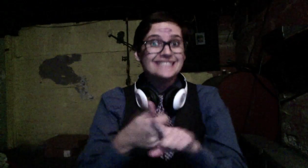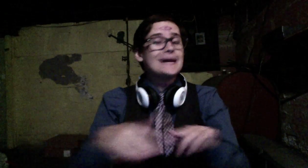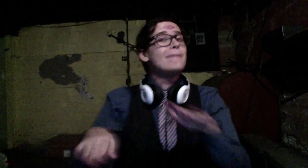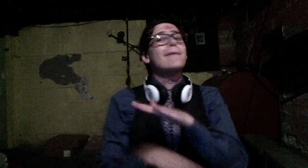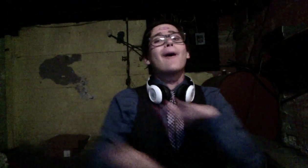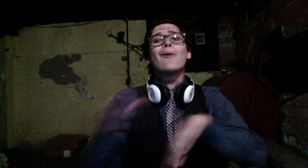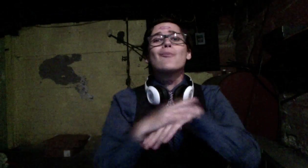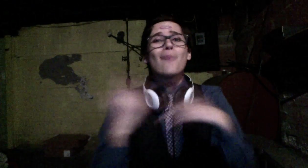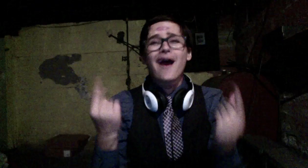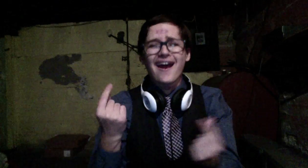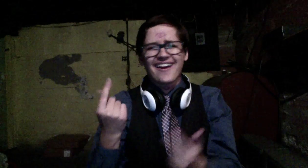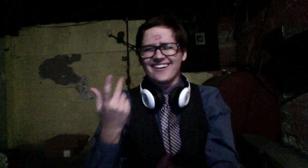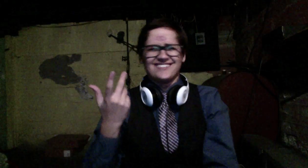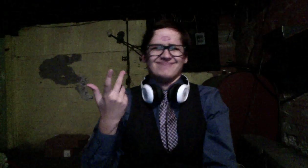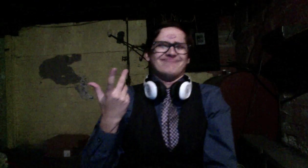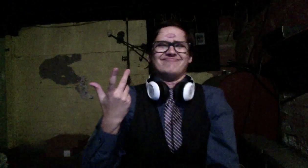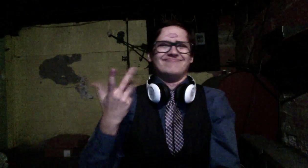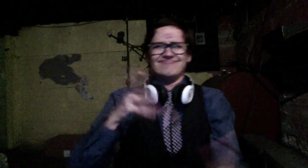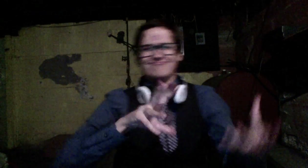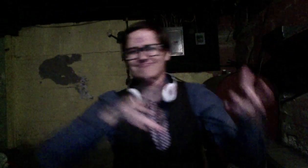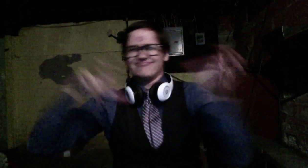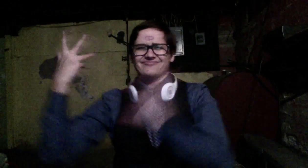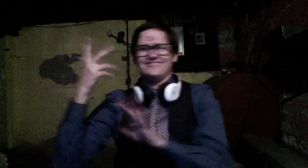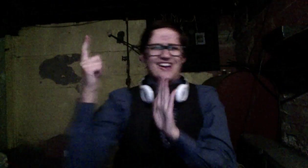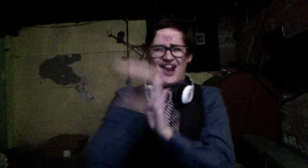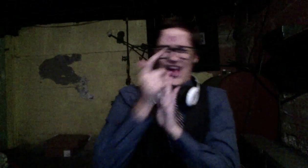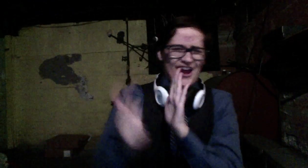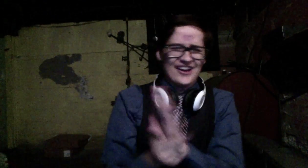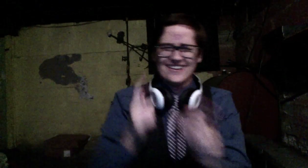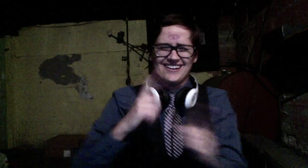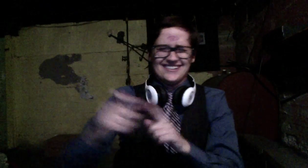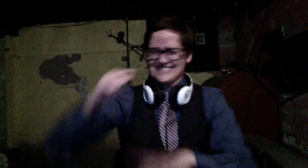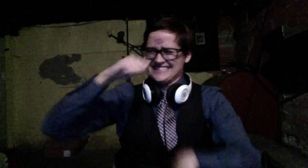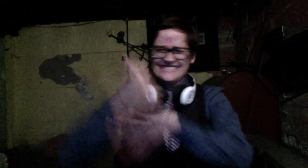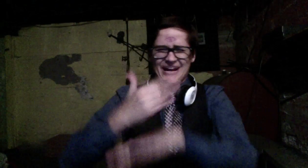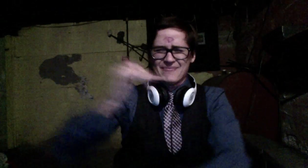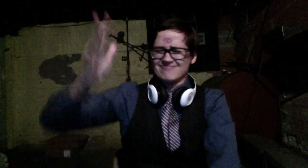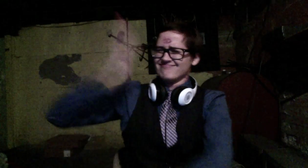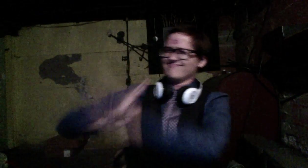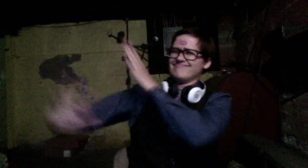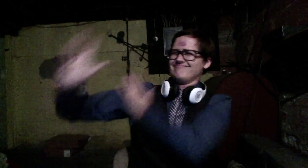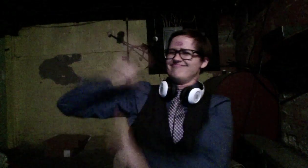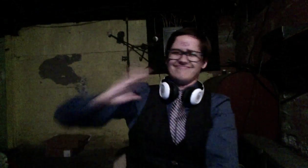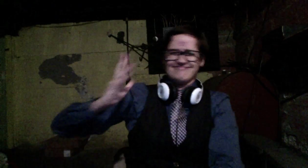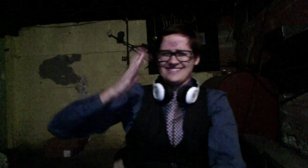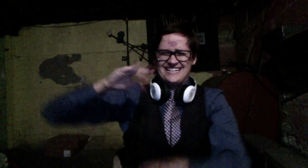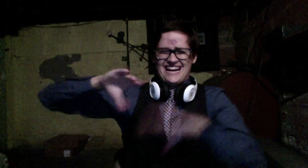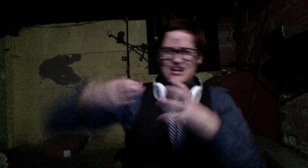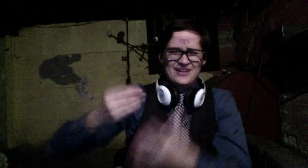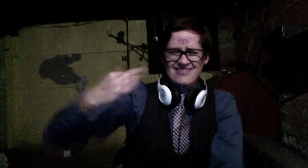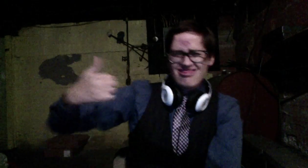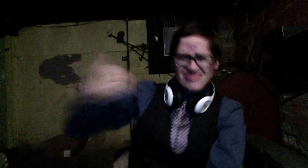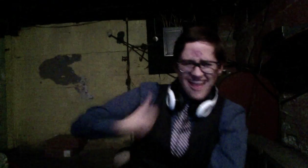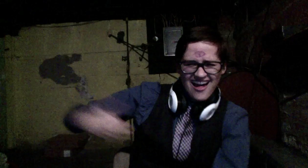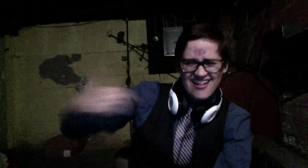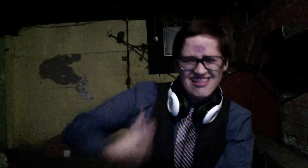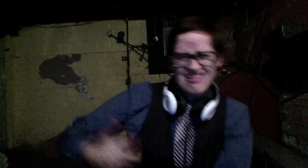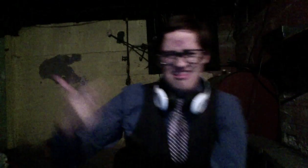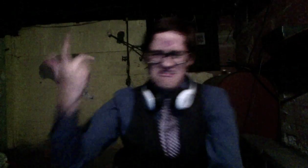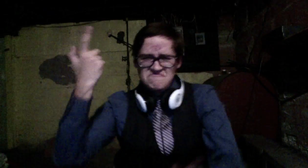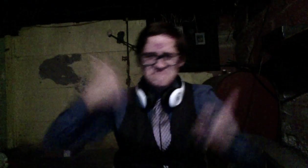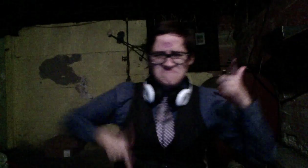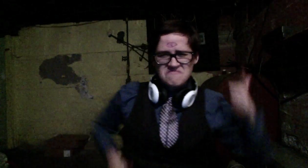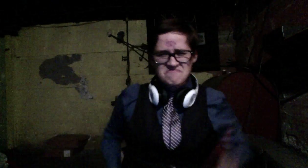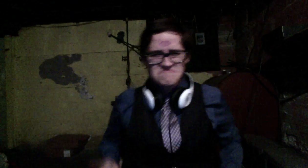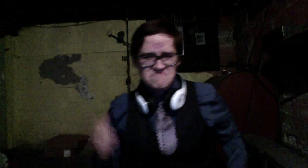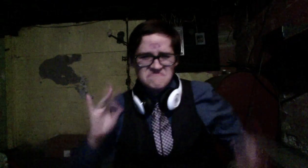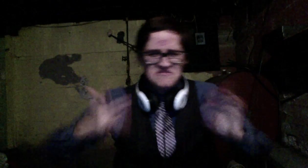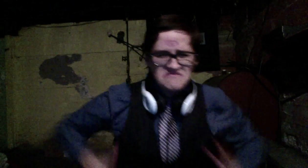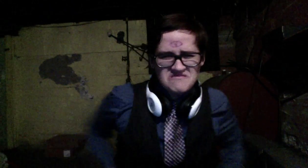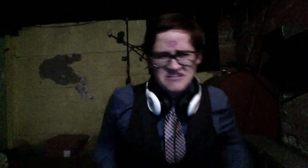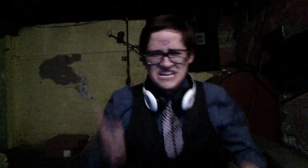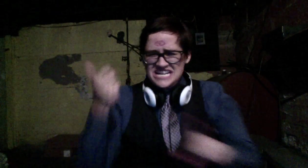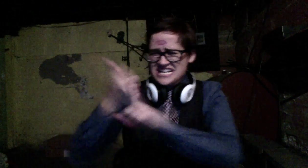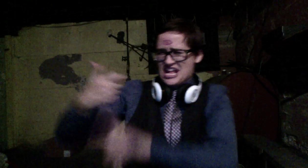ITSELF BASE ON WHAT MESS-UP LAW FROM BASE-ON LONG-TIME-AGO THUG GUN-TOOTING